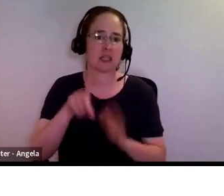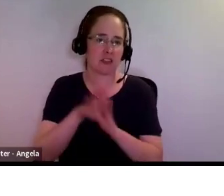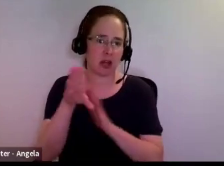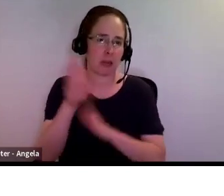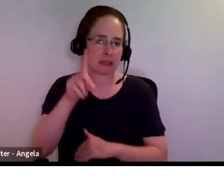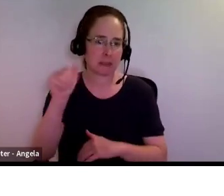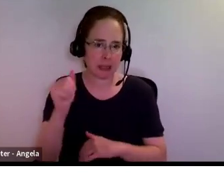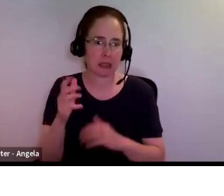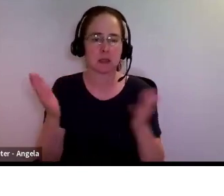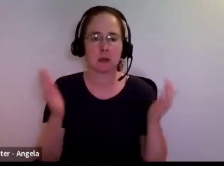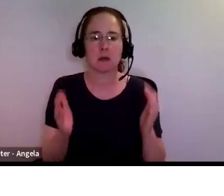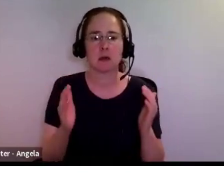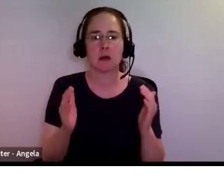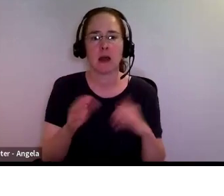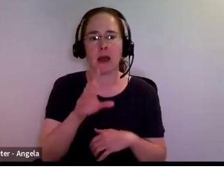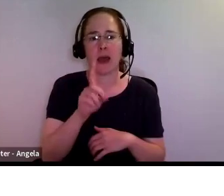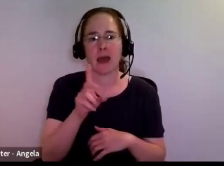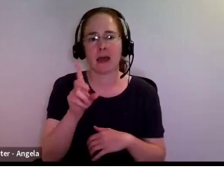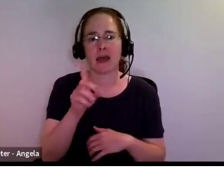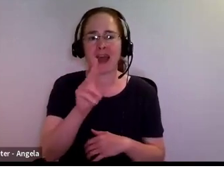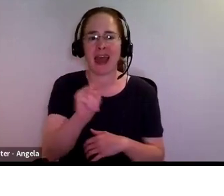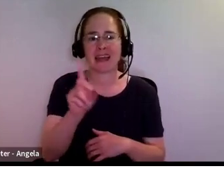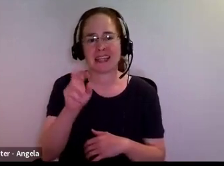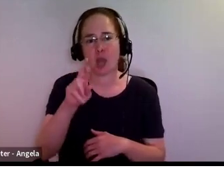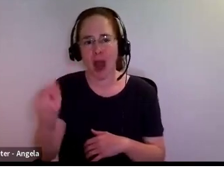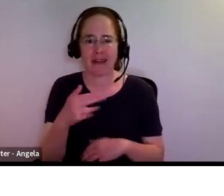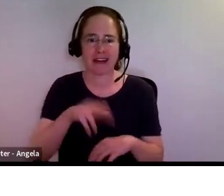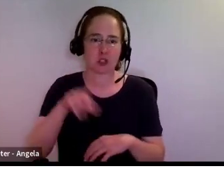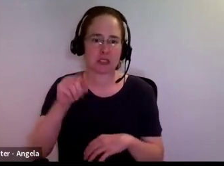Disabilities and National Disability Rights Network, the